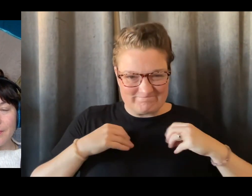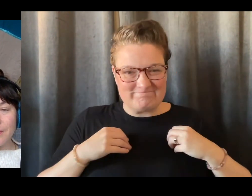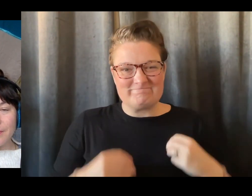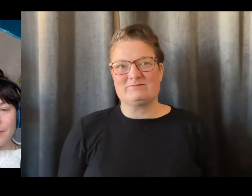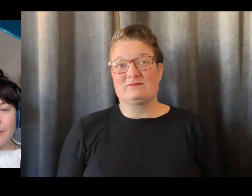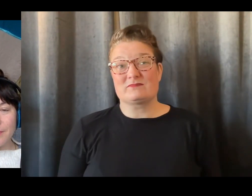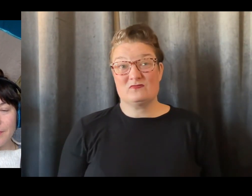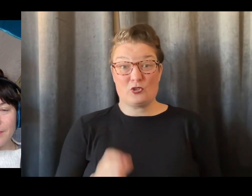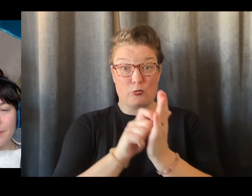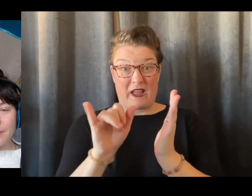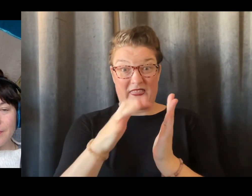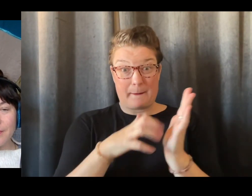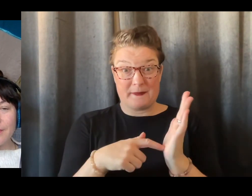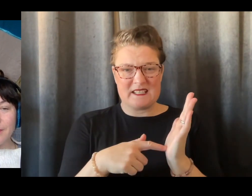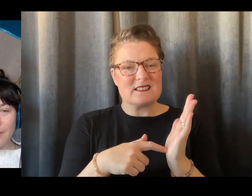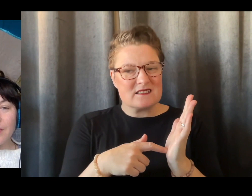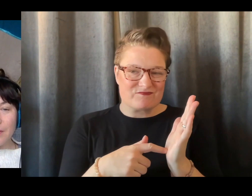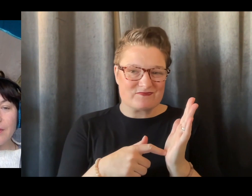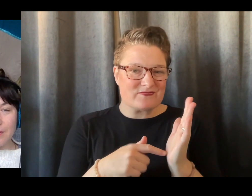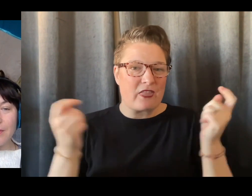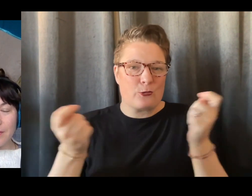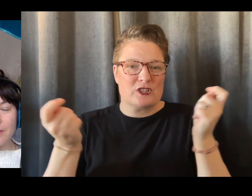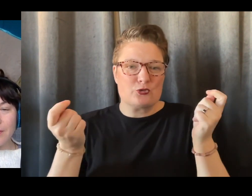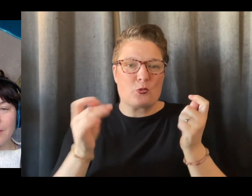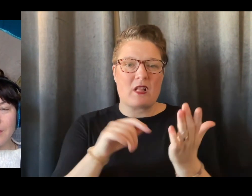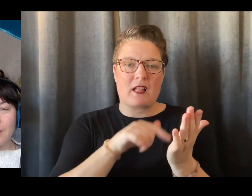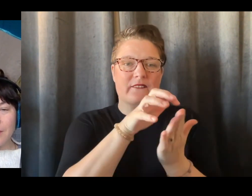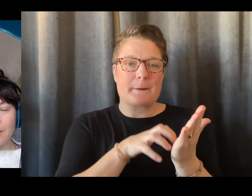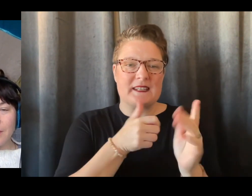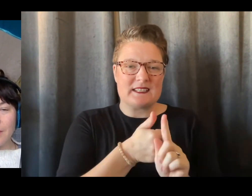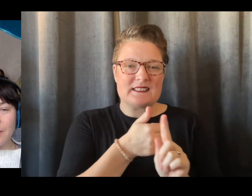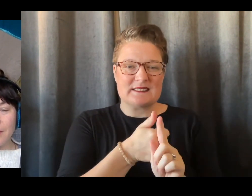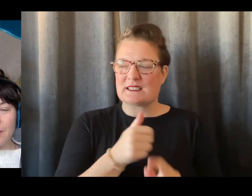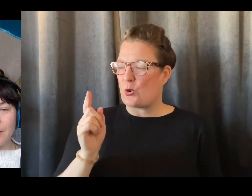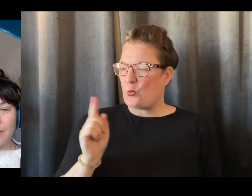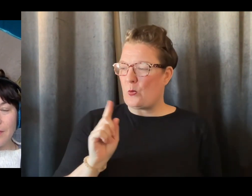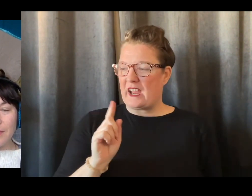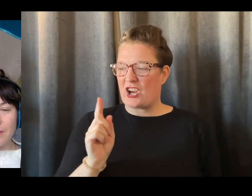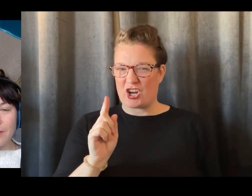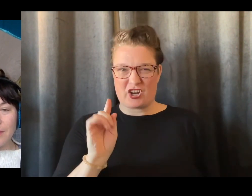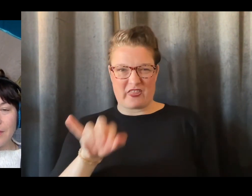Like, okay, where, where is that limiting belief in me about being